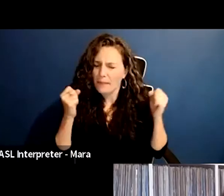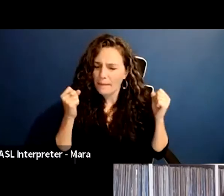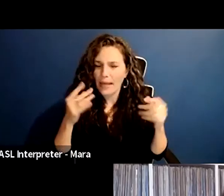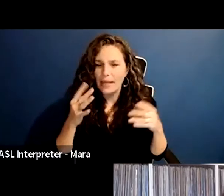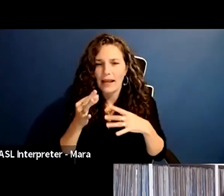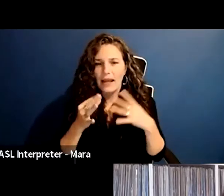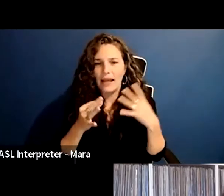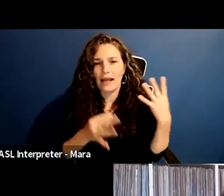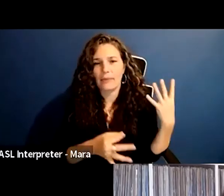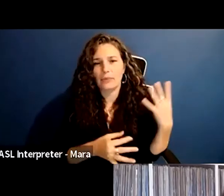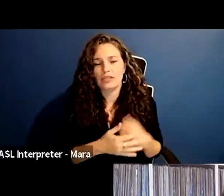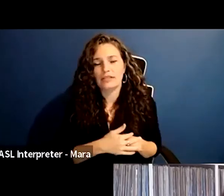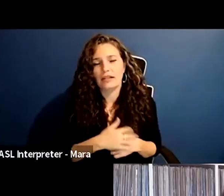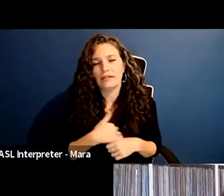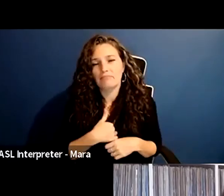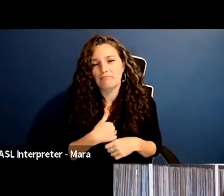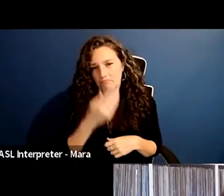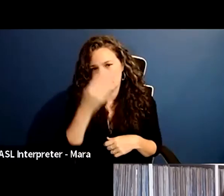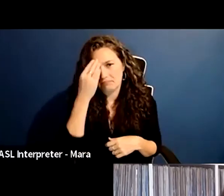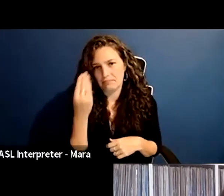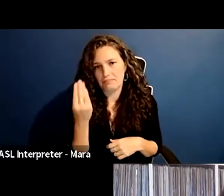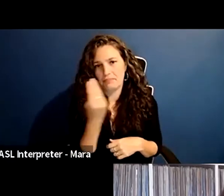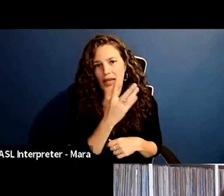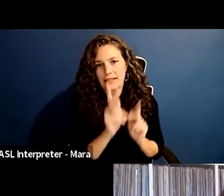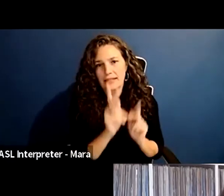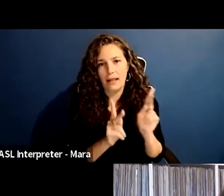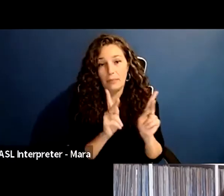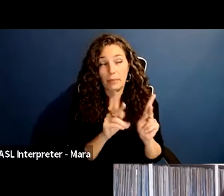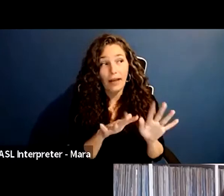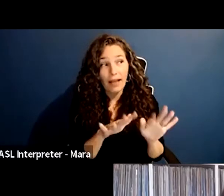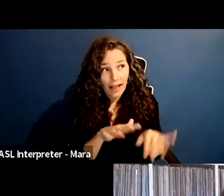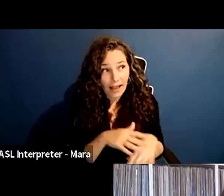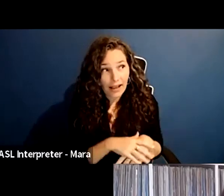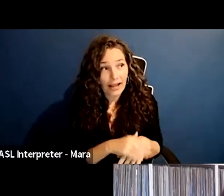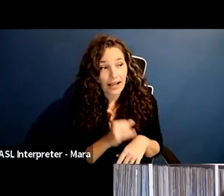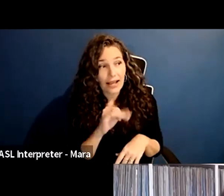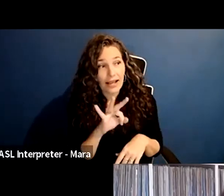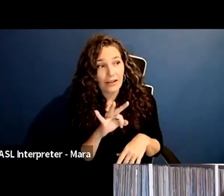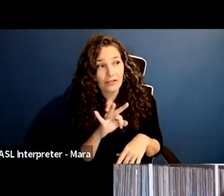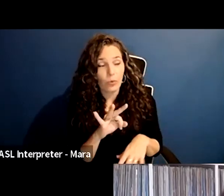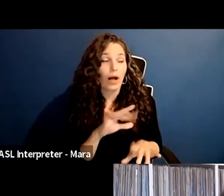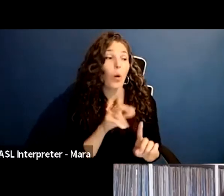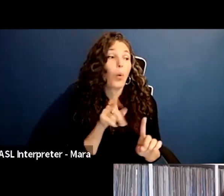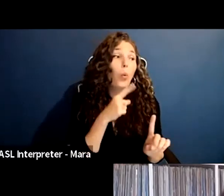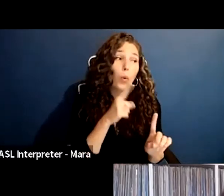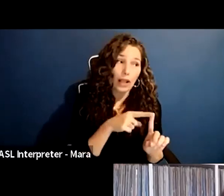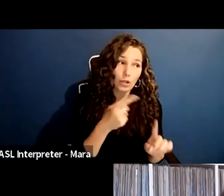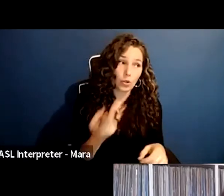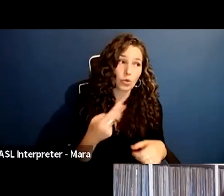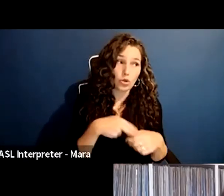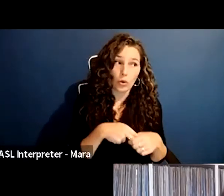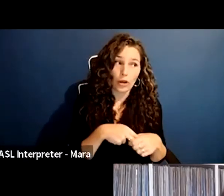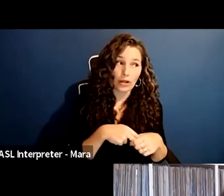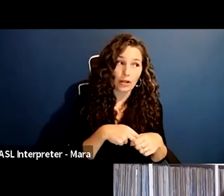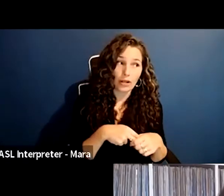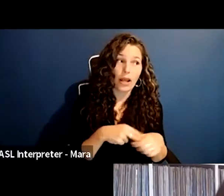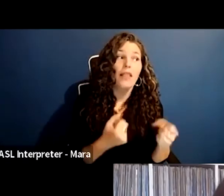And I would say to people, please, when you join the foundation, you will get the newsletter,